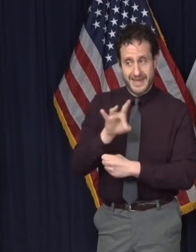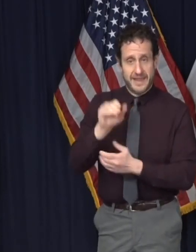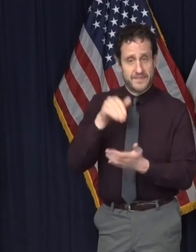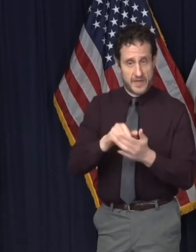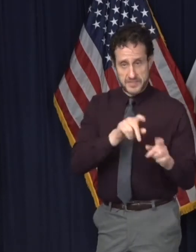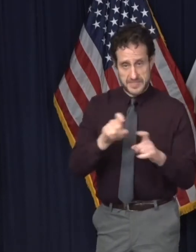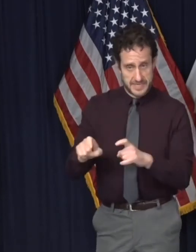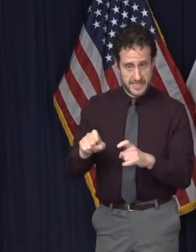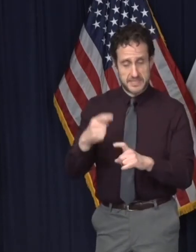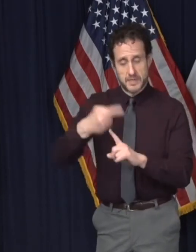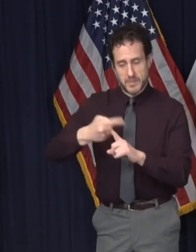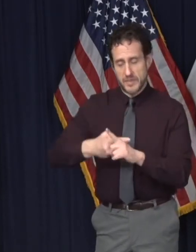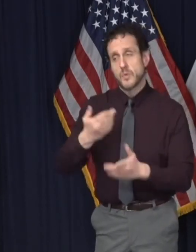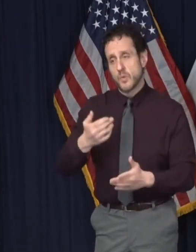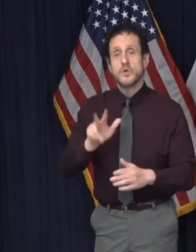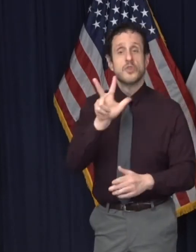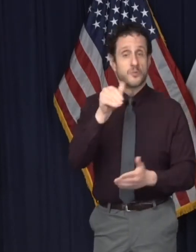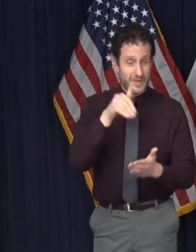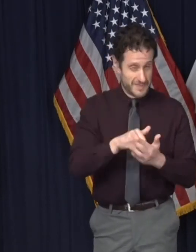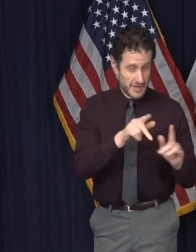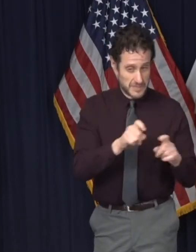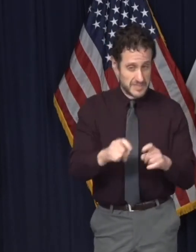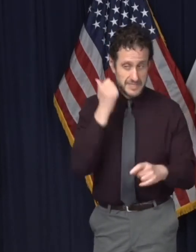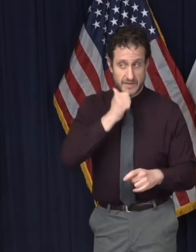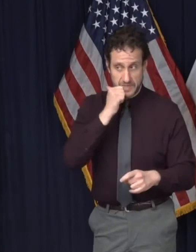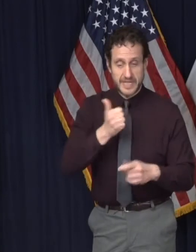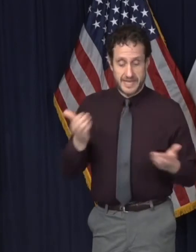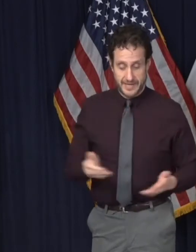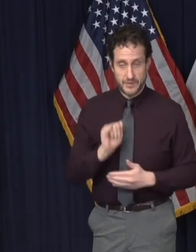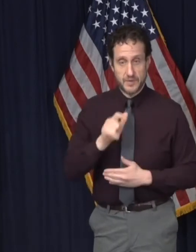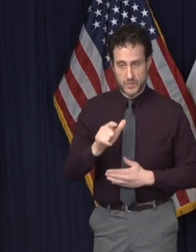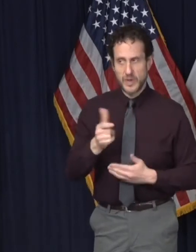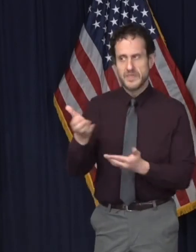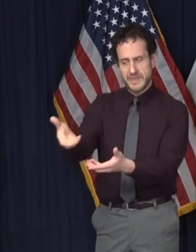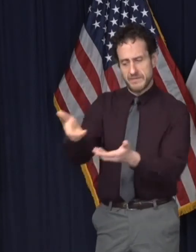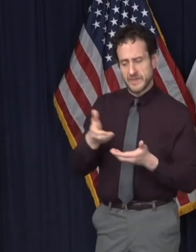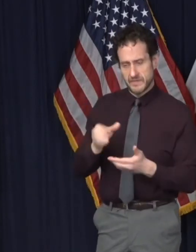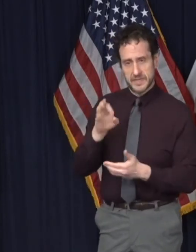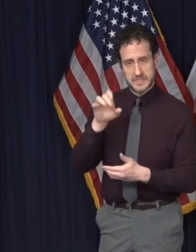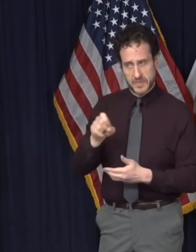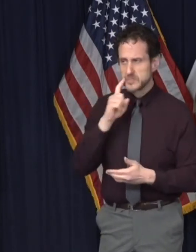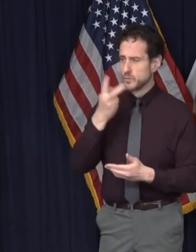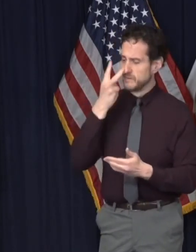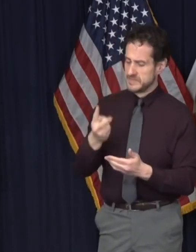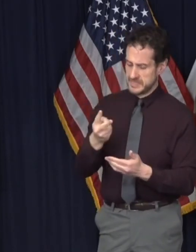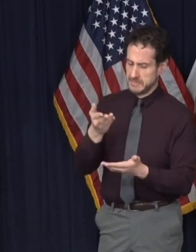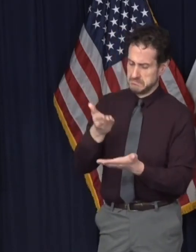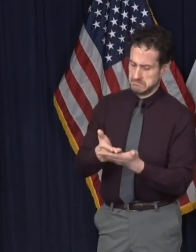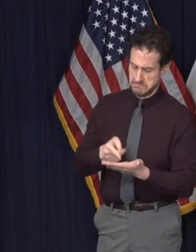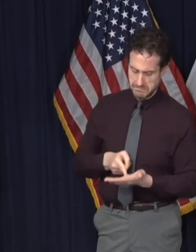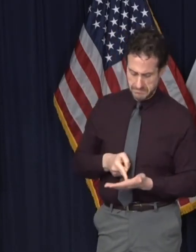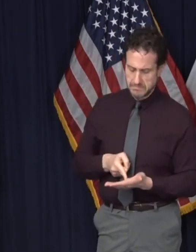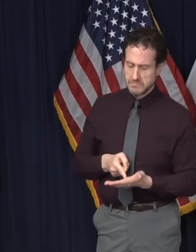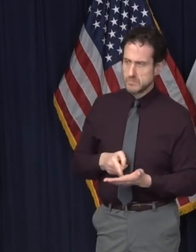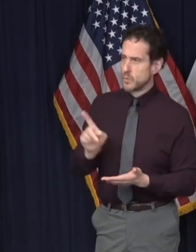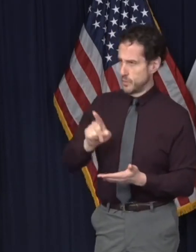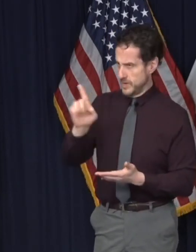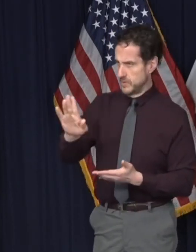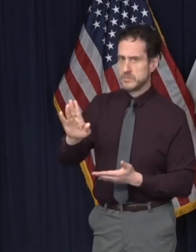SUPPORT MORE THAN 88,000 TESTS A MONTH OR AROUND 3,000 TESTS A DAY HERE IN ILLINOIS, AND WE HAVE SEEN THE DOCUMENTATION AS